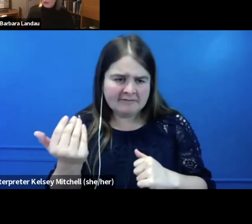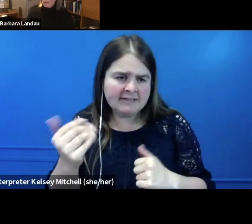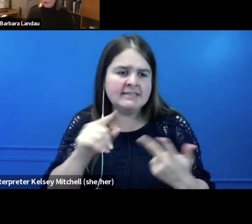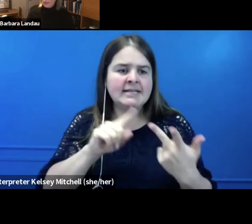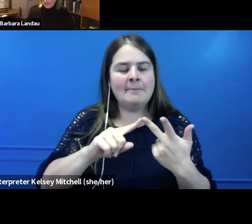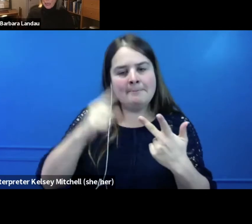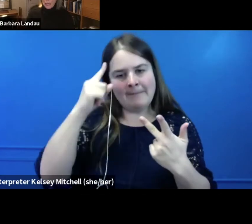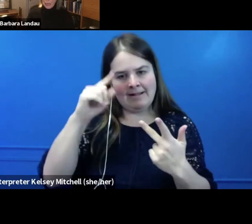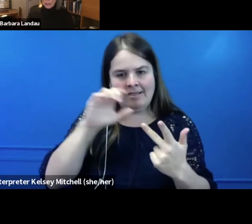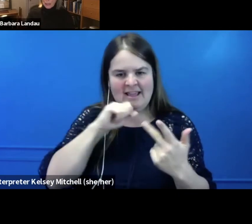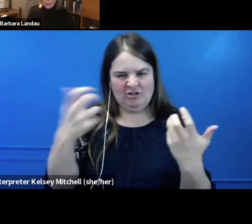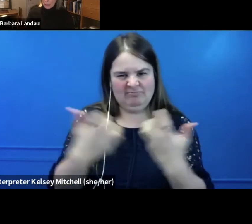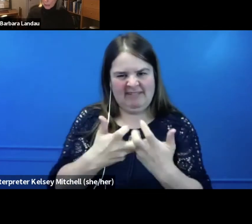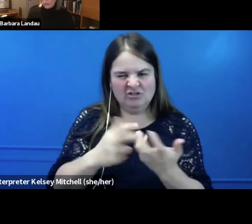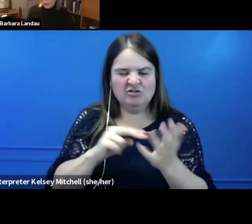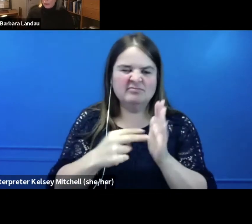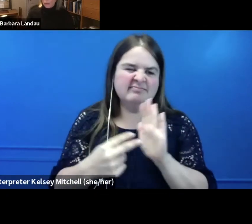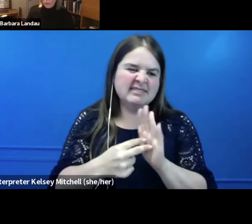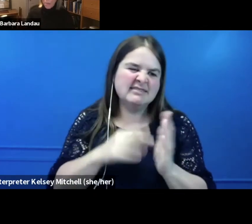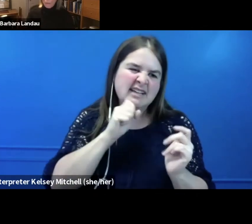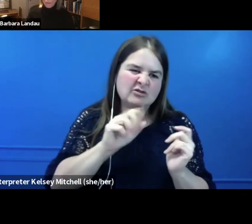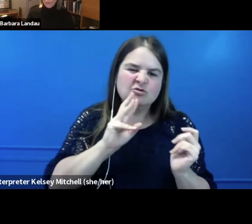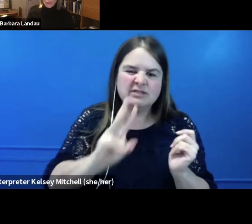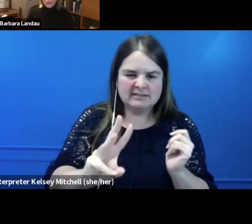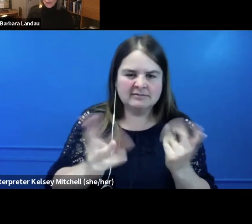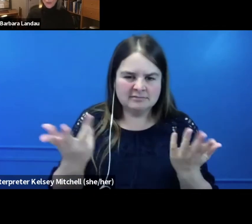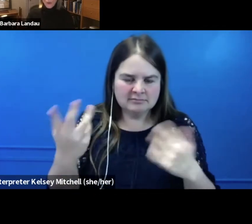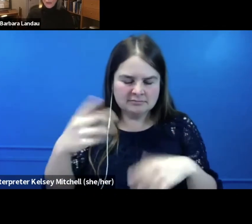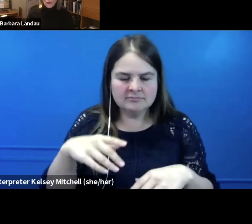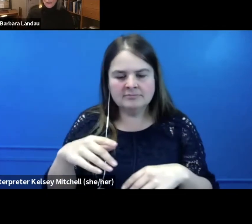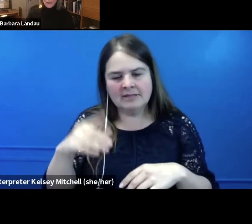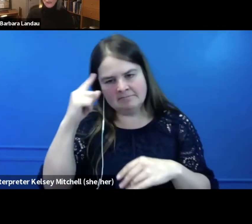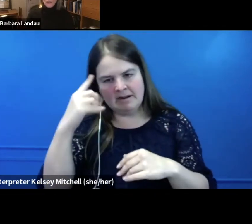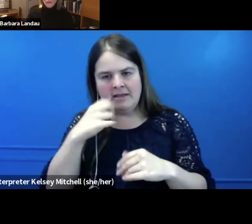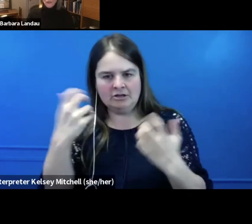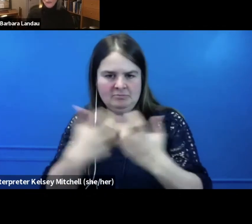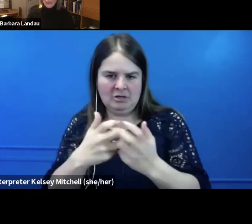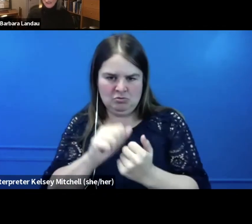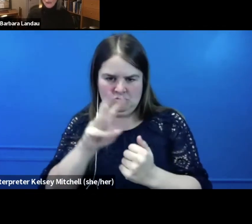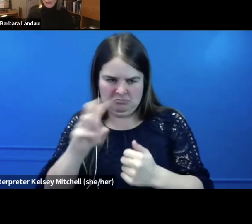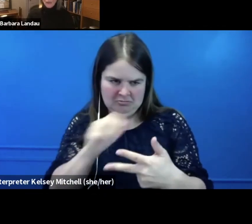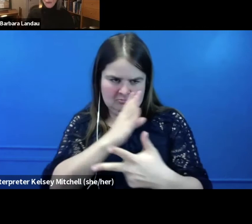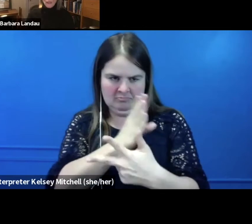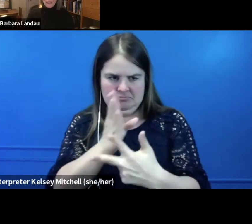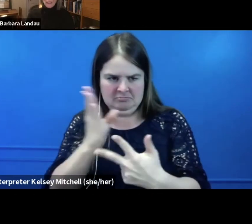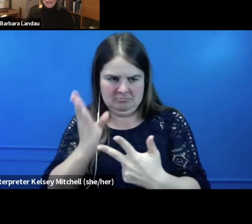average eight six years old this is with the one-to-one signal to